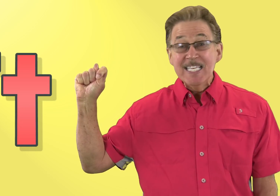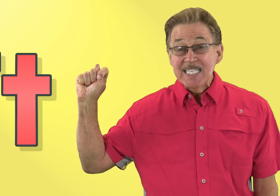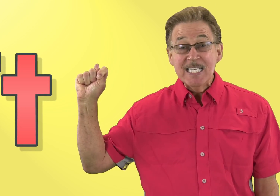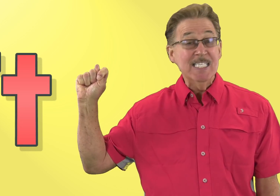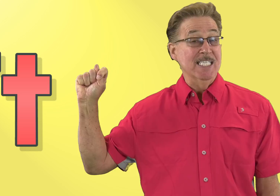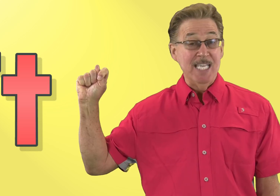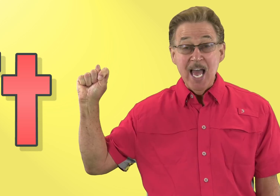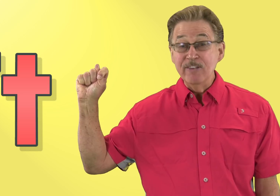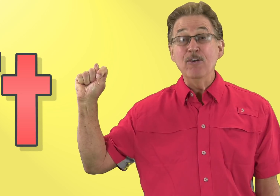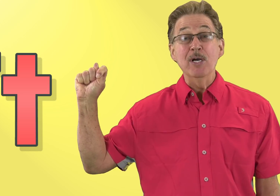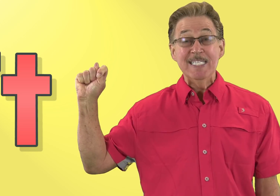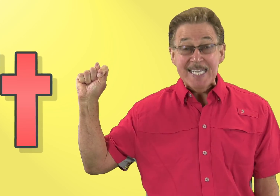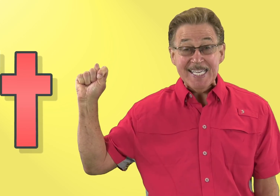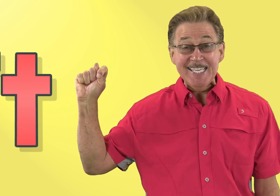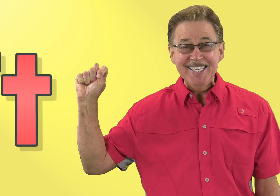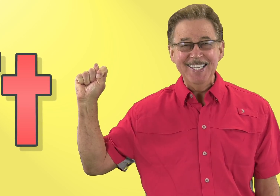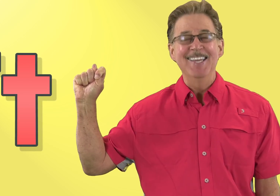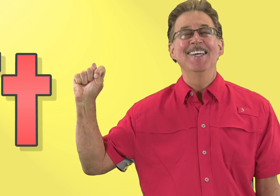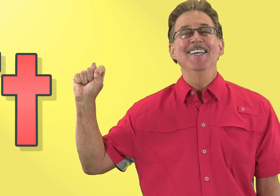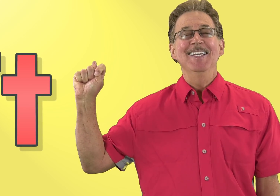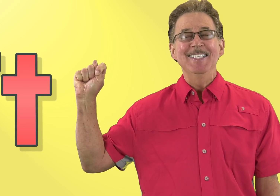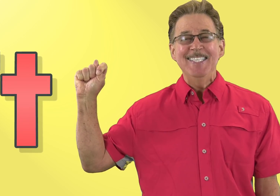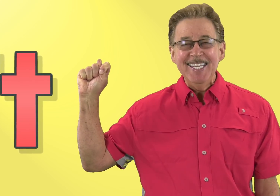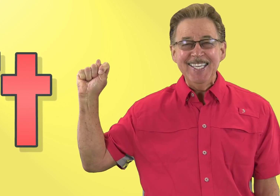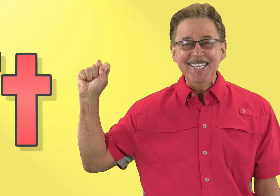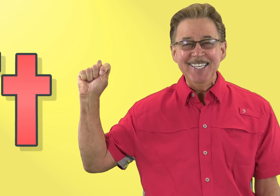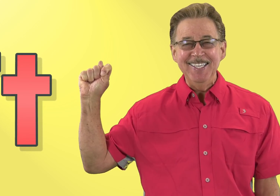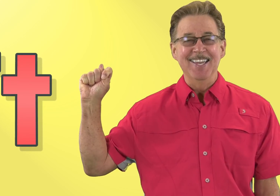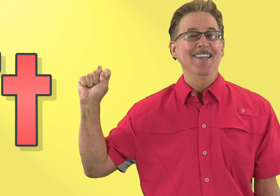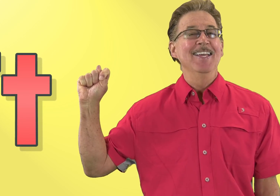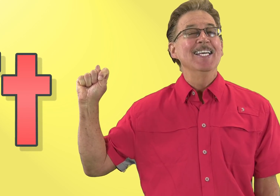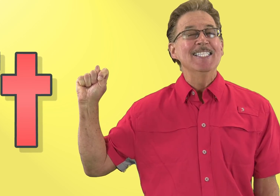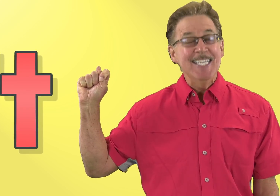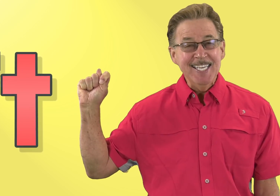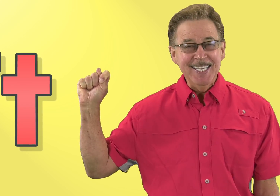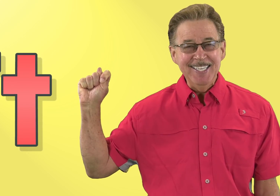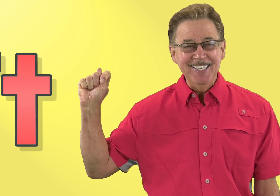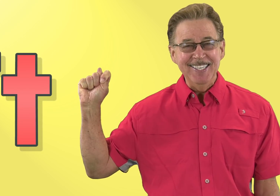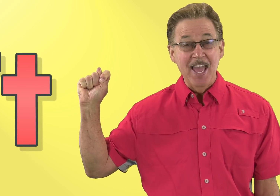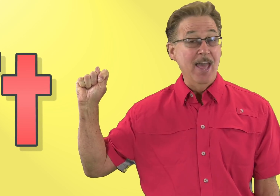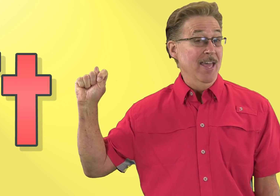This is the sign for T t, T t, T t